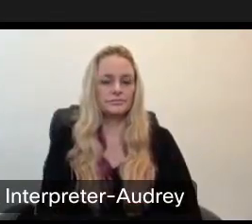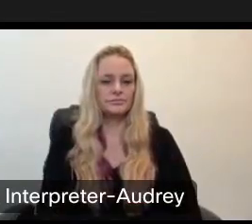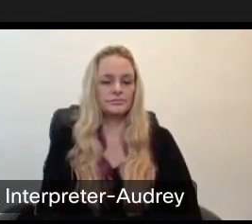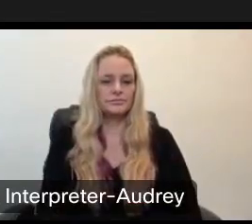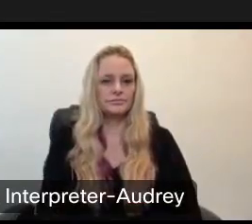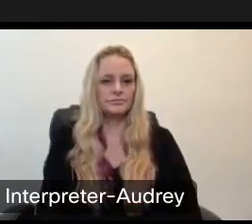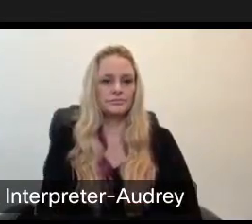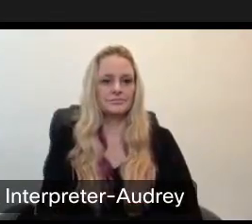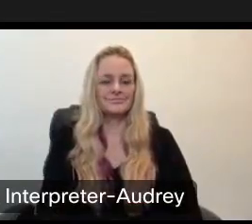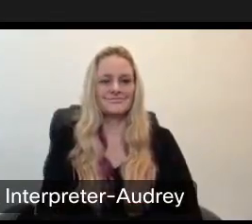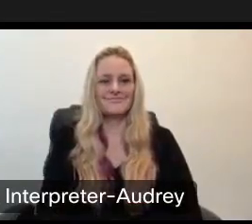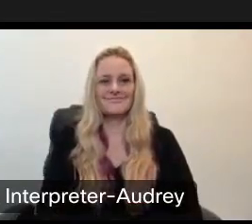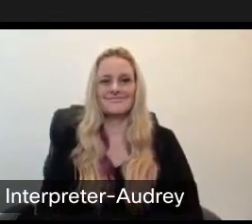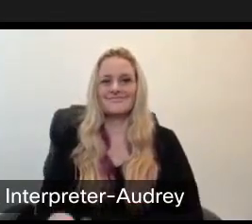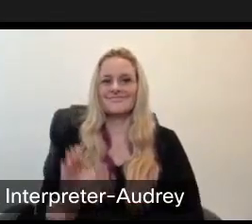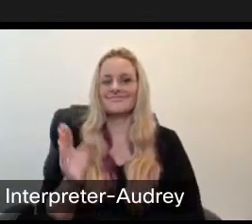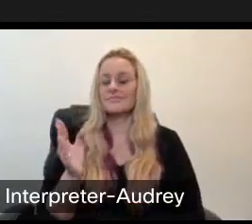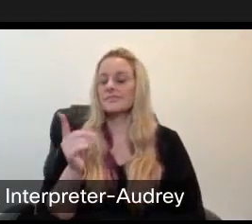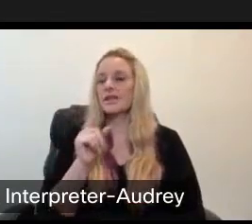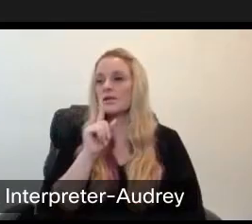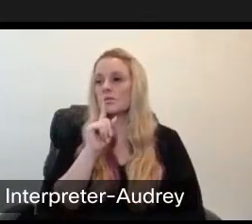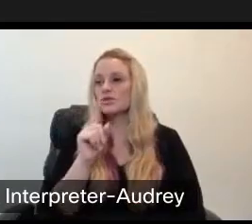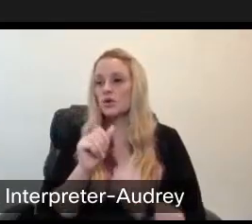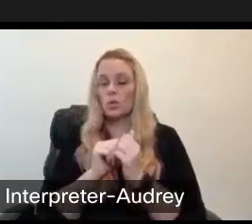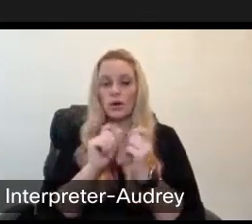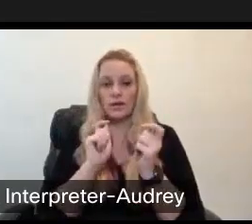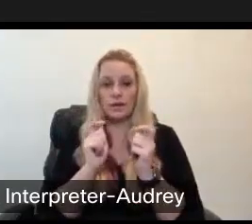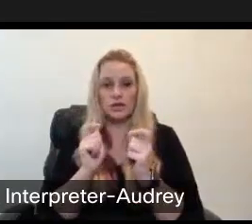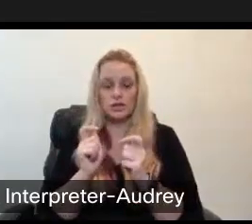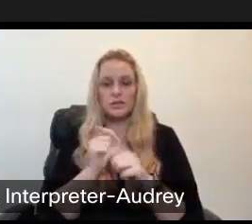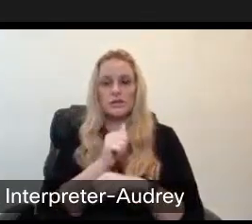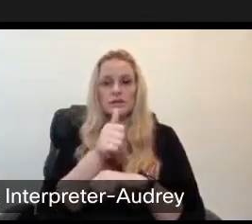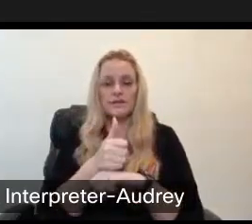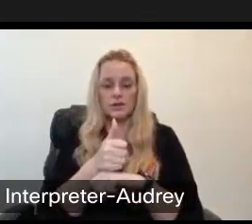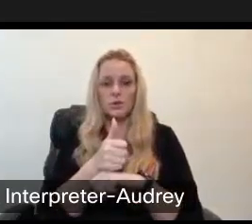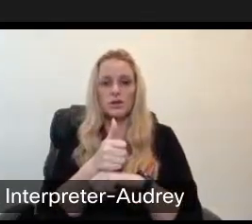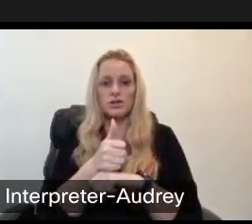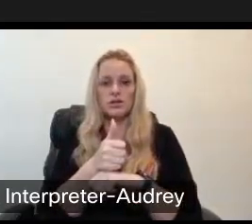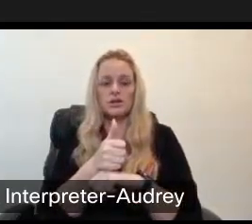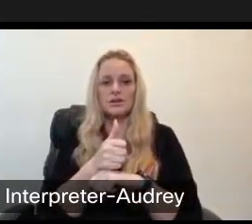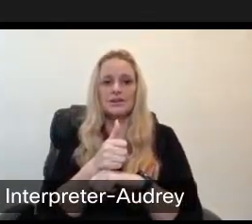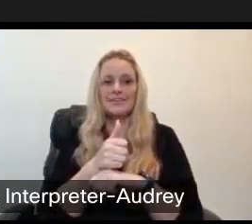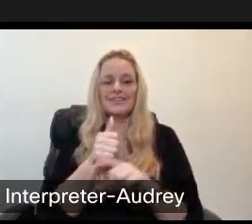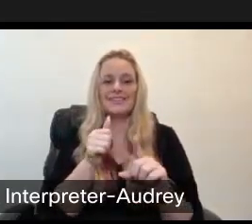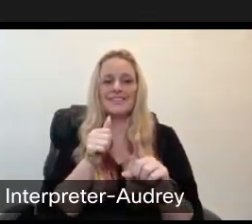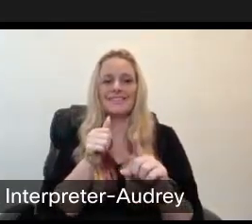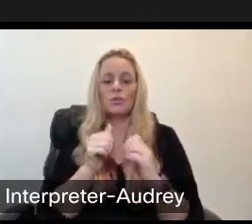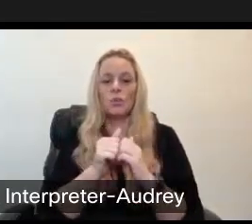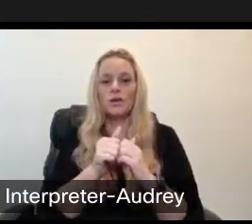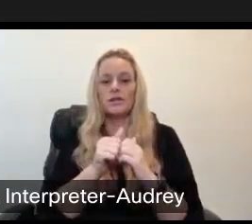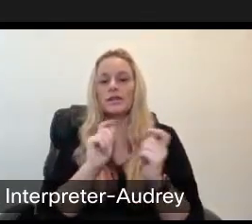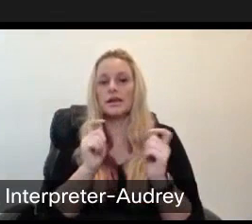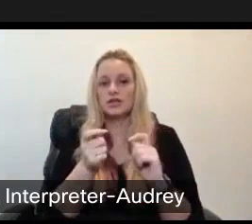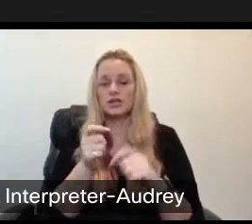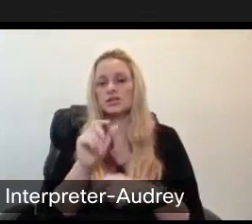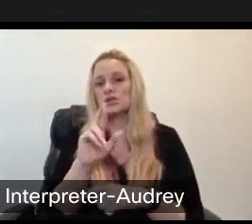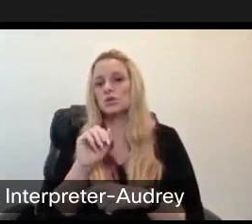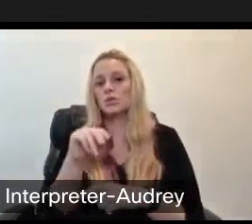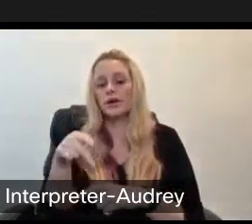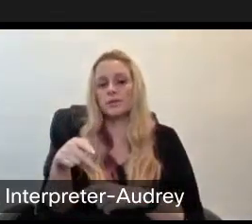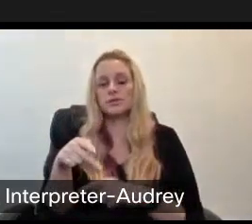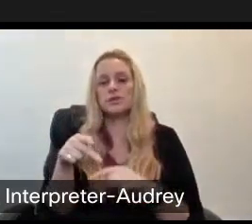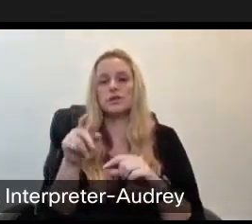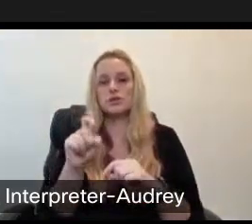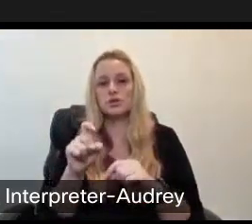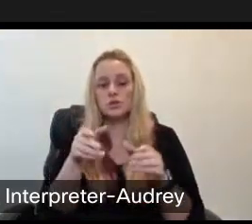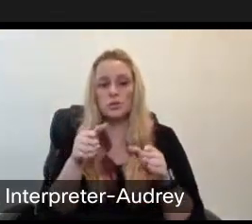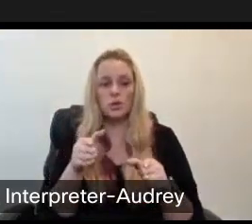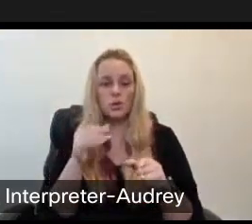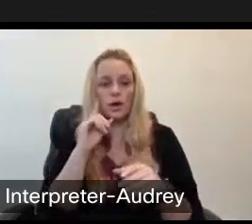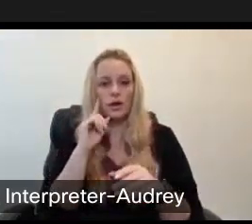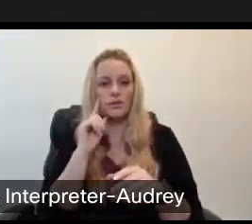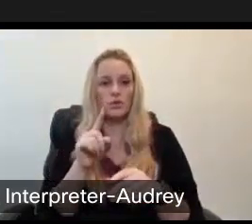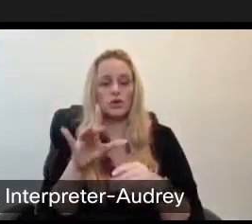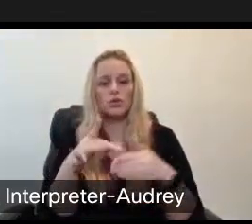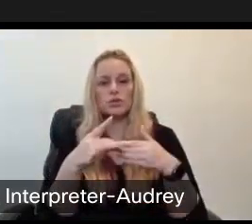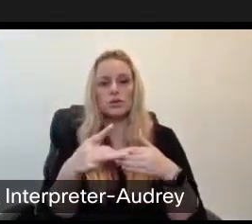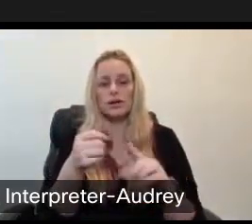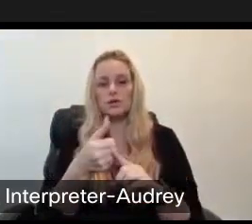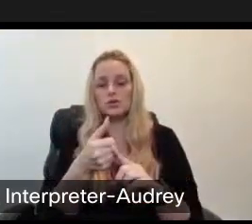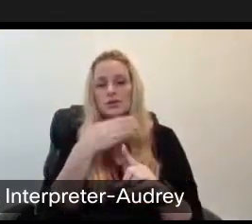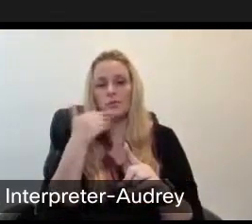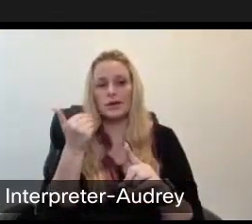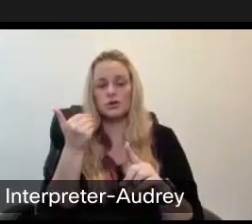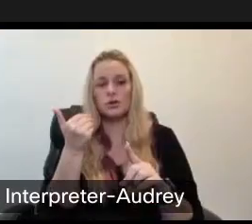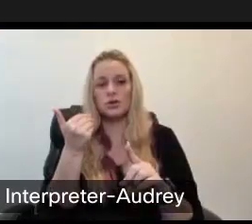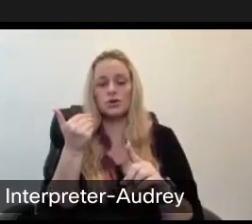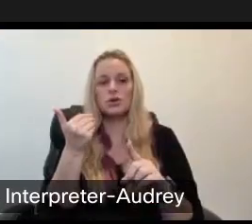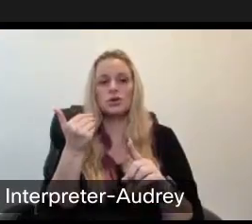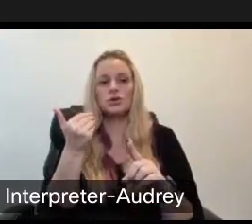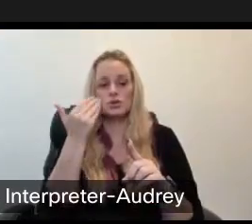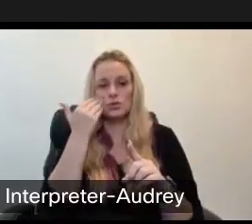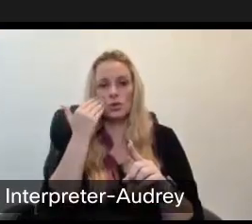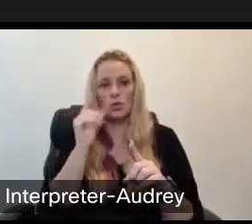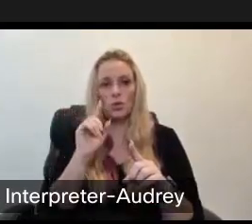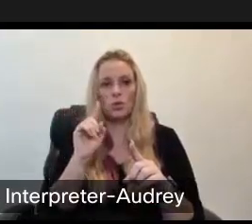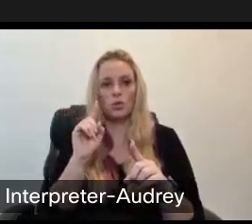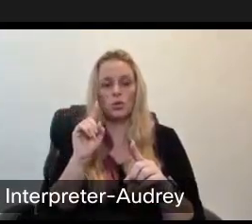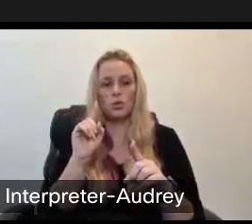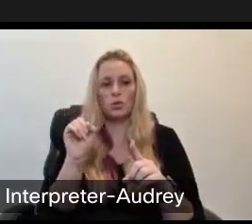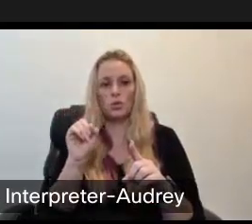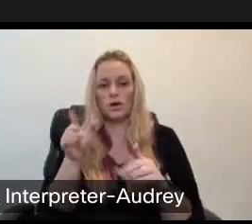Well, I'm sure with the adjustments in the configuration of the adjusted ramps, there should be a way where you could kinda guide yourself better to differentiate between the two, if I understand the question correctly.